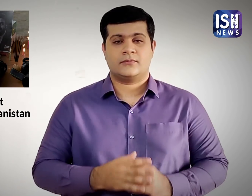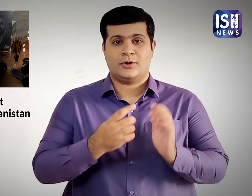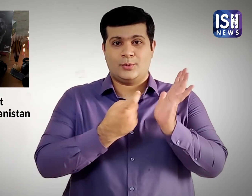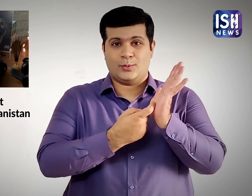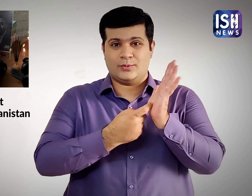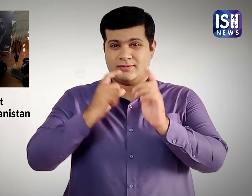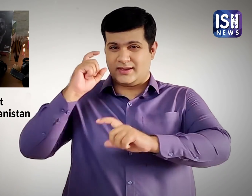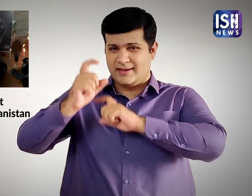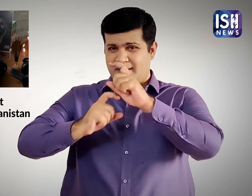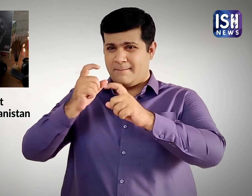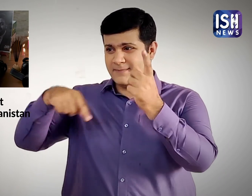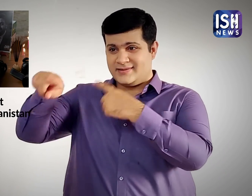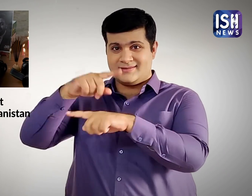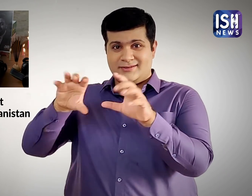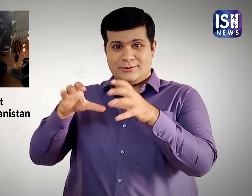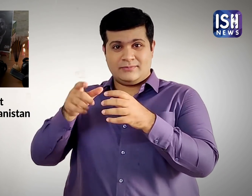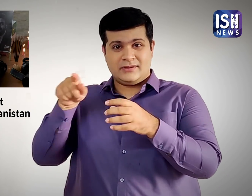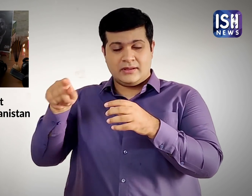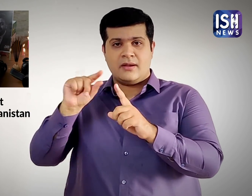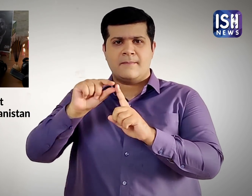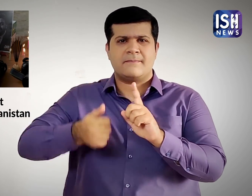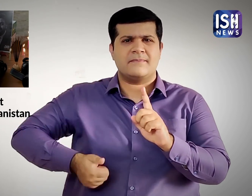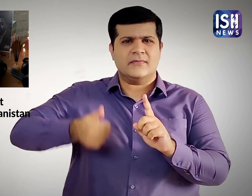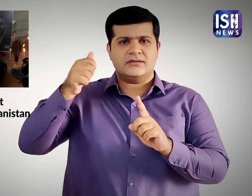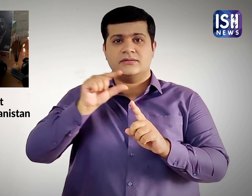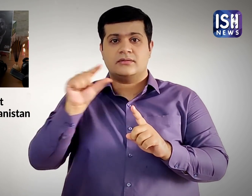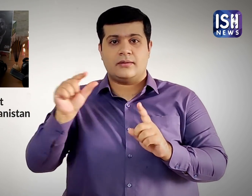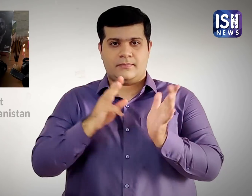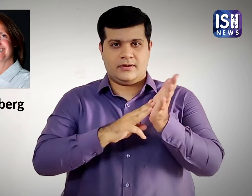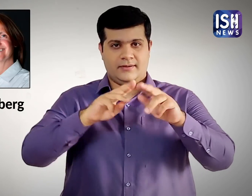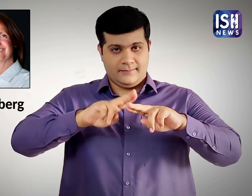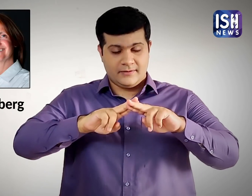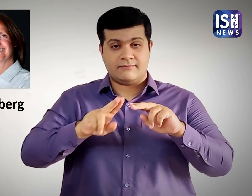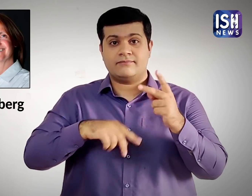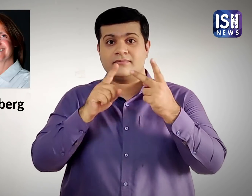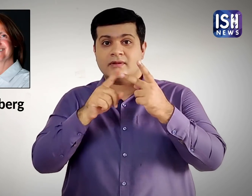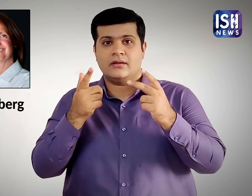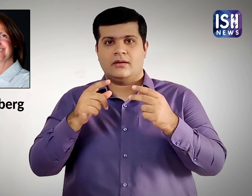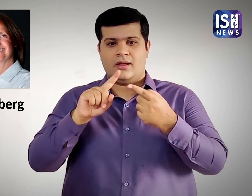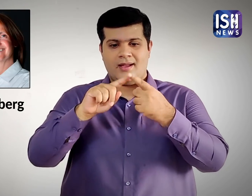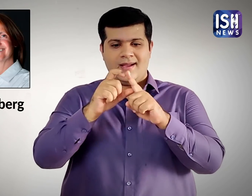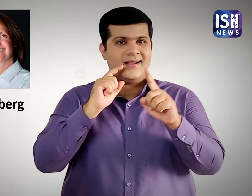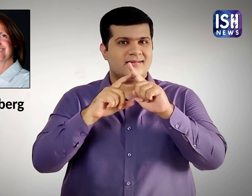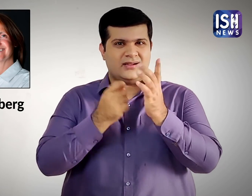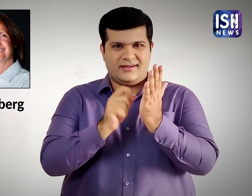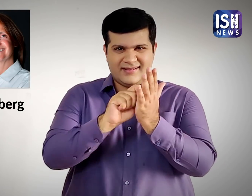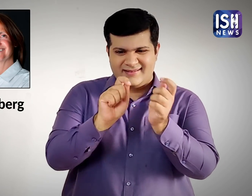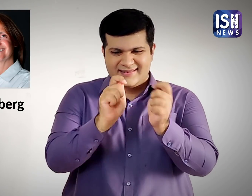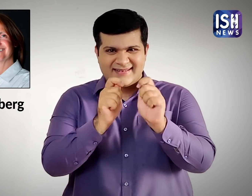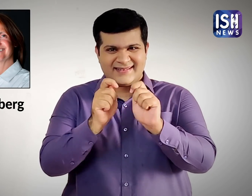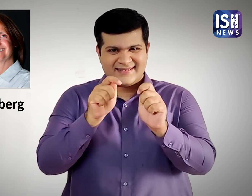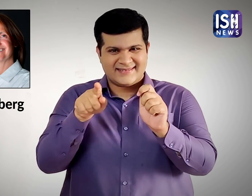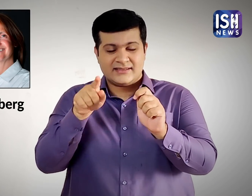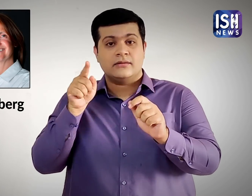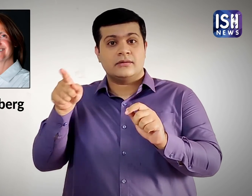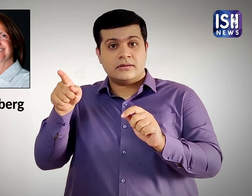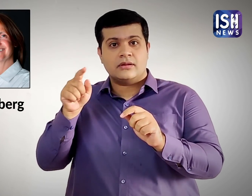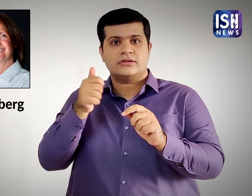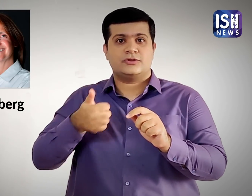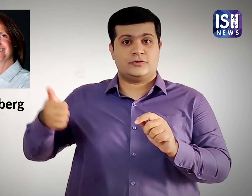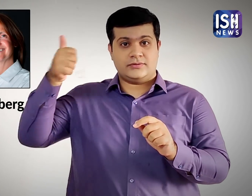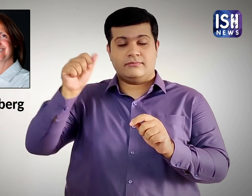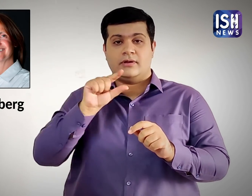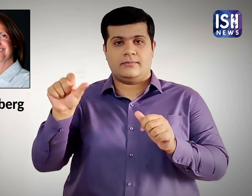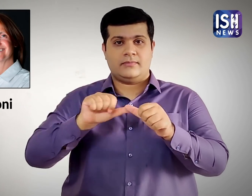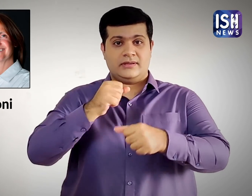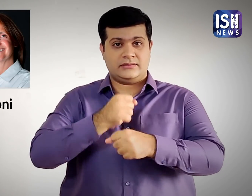Reuters President Michael Friedenberg and Editor-in-Chief Alessandra Galloni